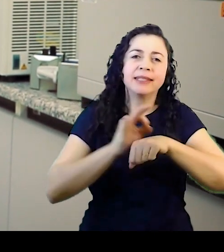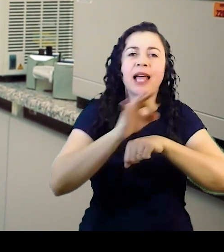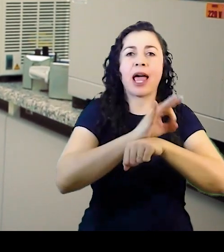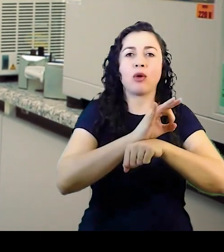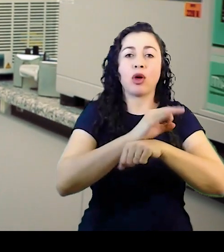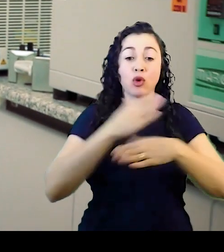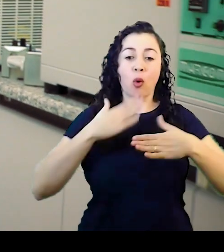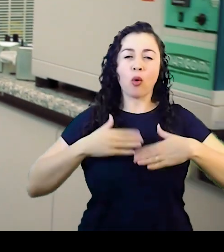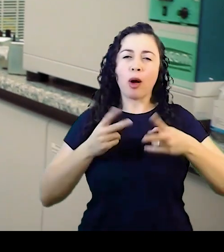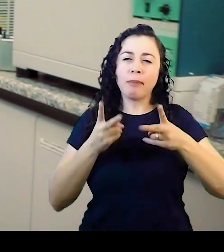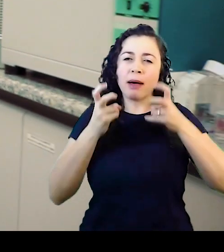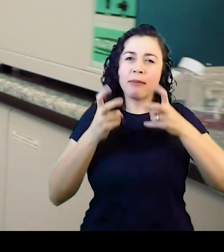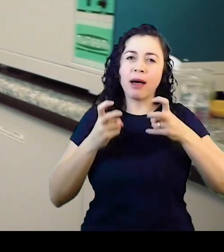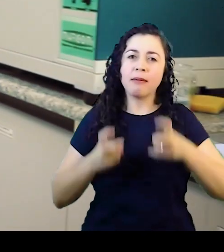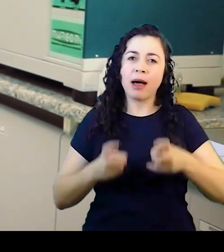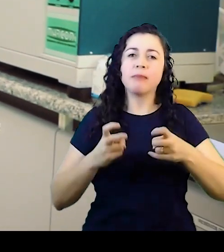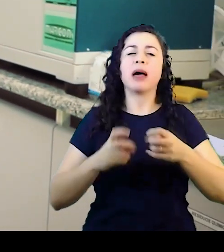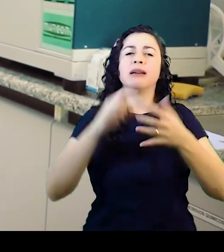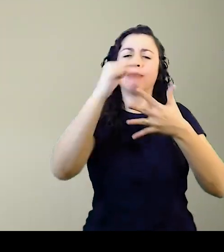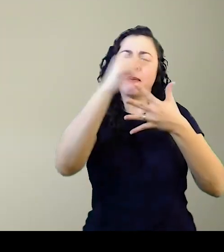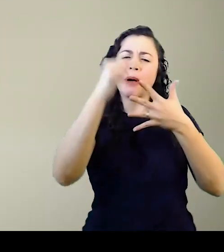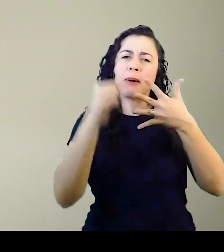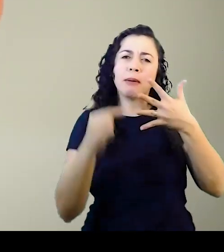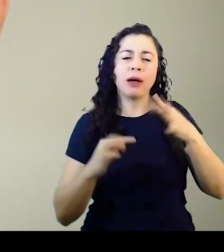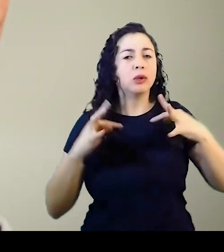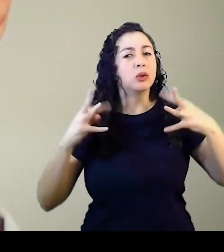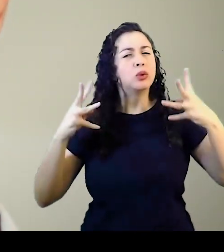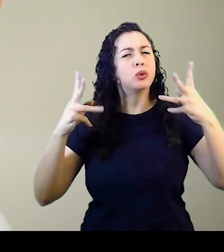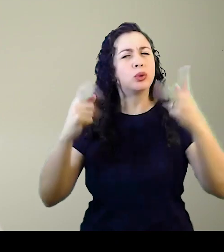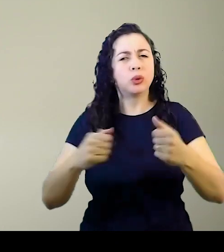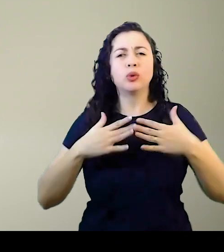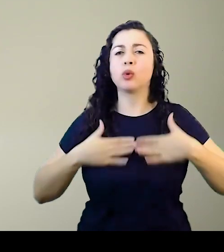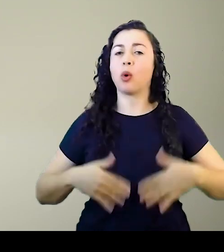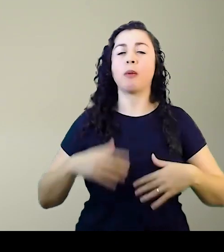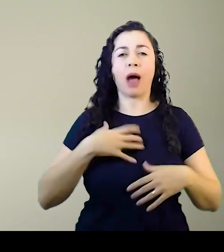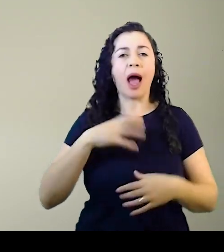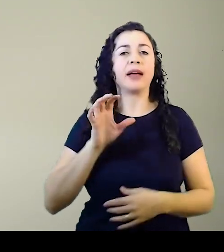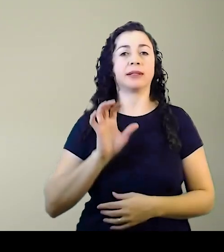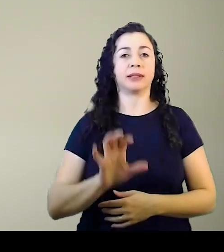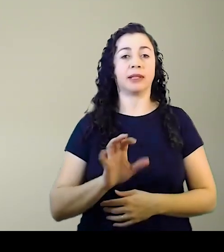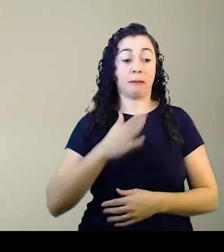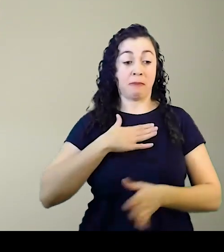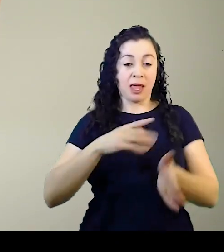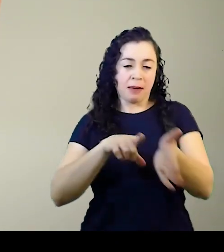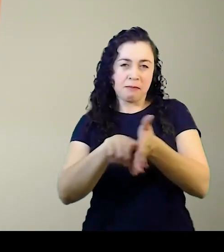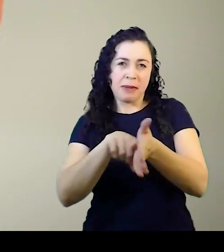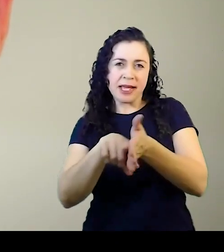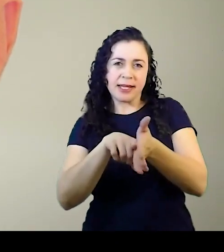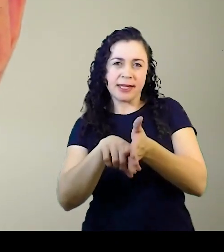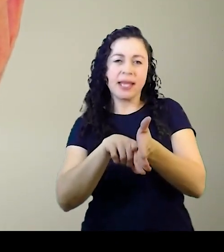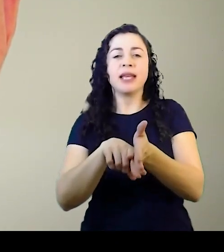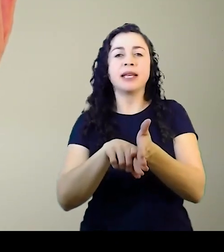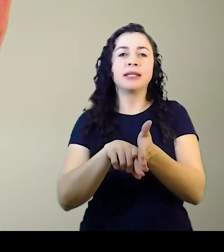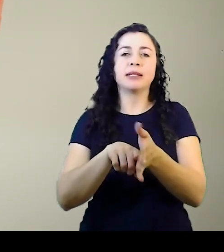And all organisms are like that. My research area here, which I do as a part of the